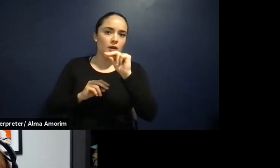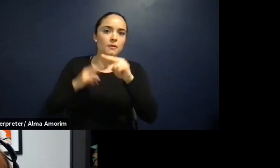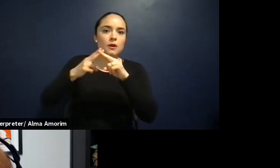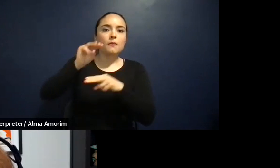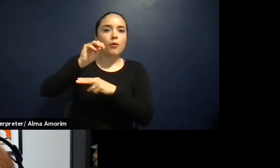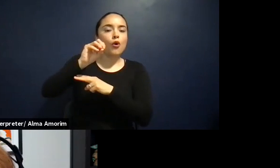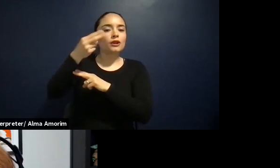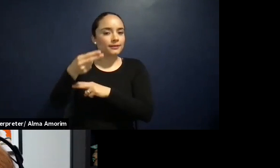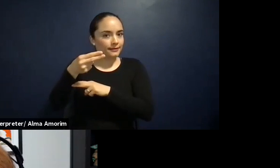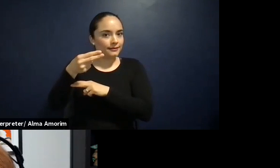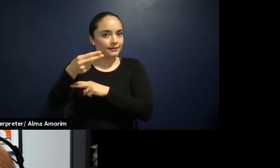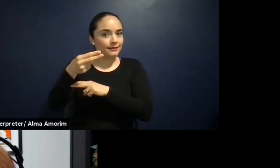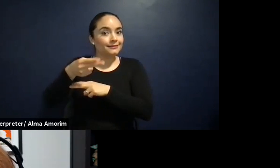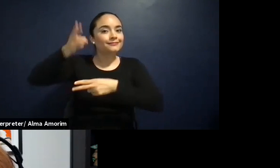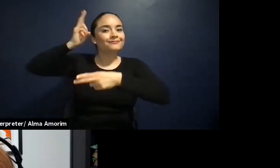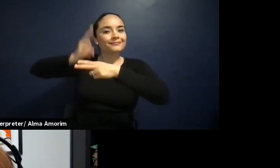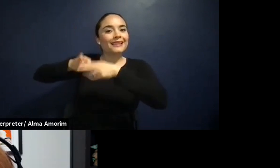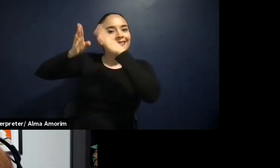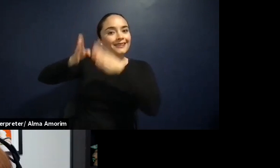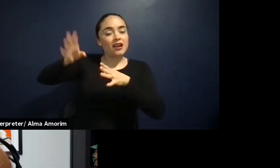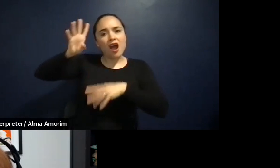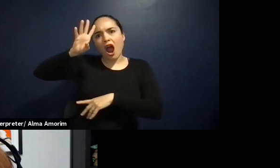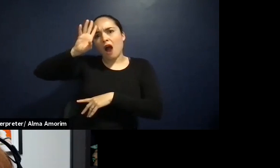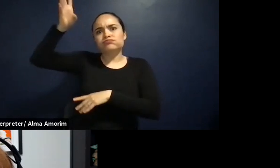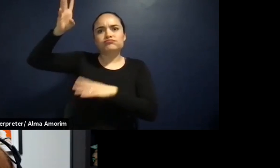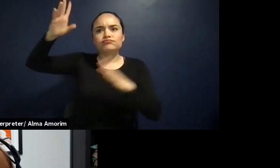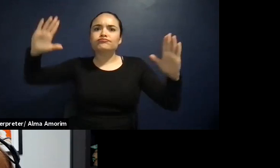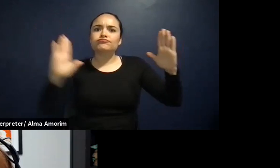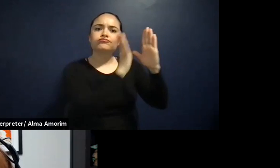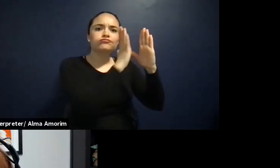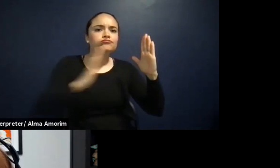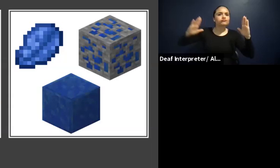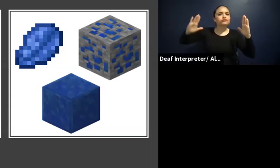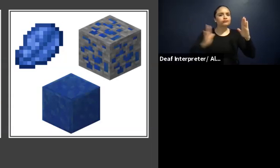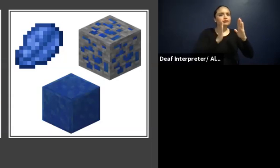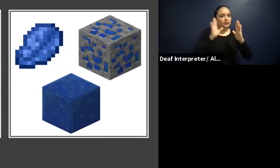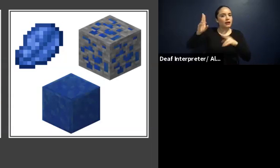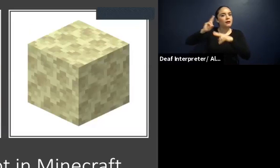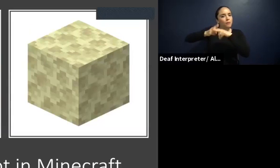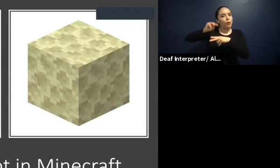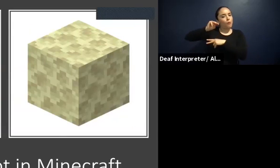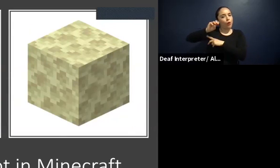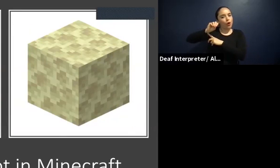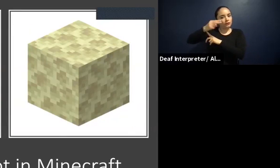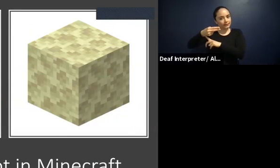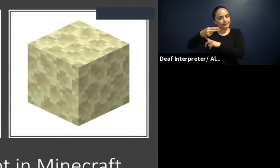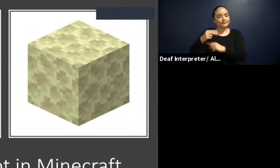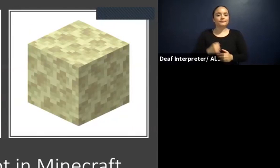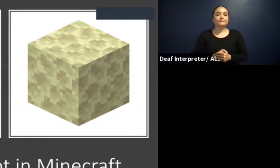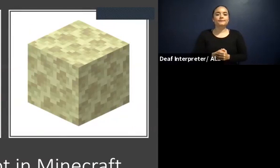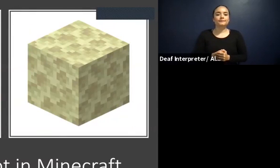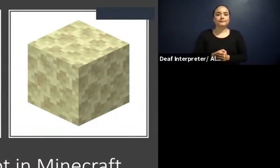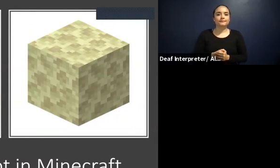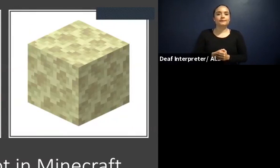the other thing that we actually have in the Minecraft lesson that we built is marble, and